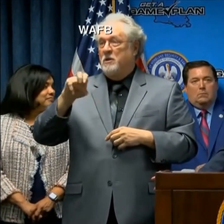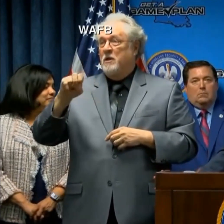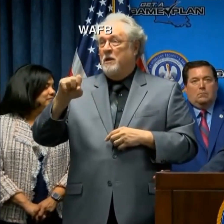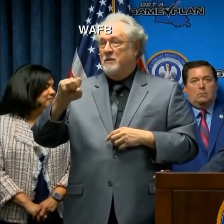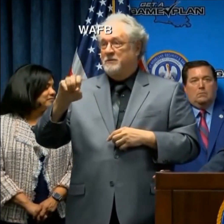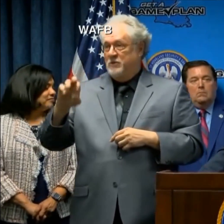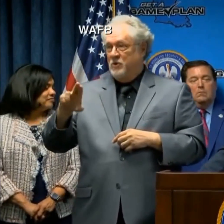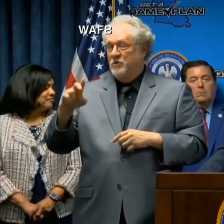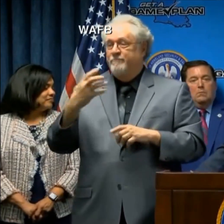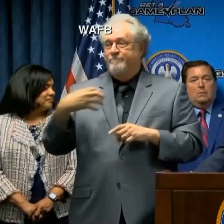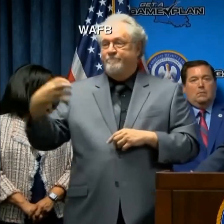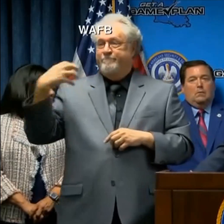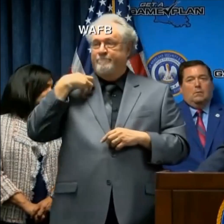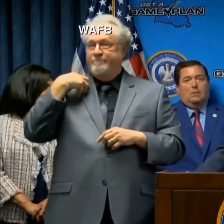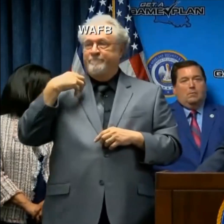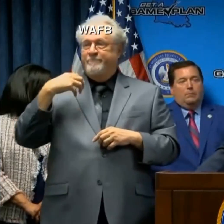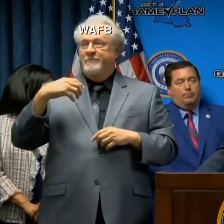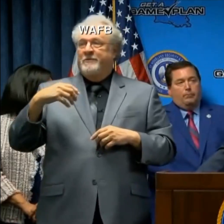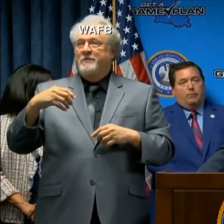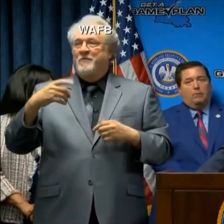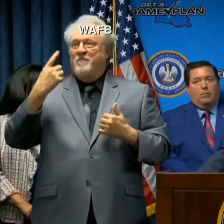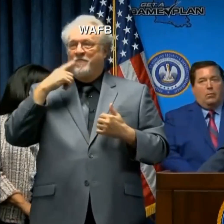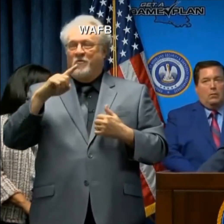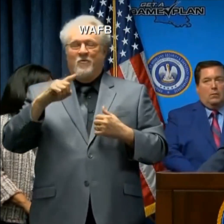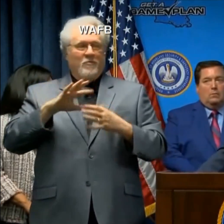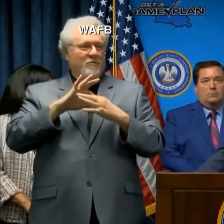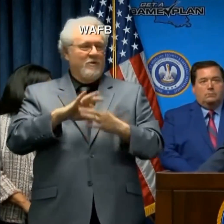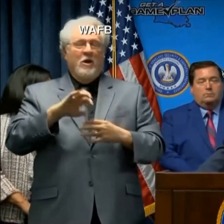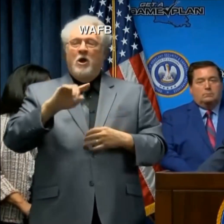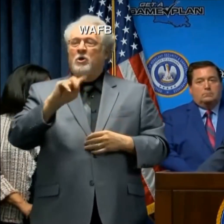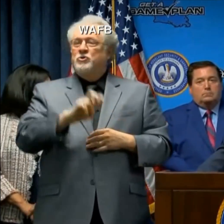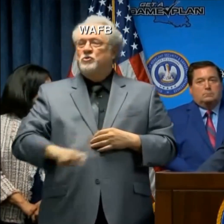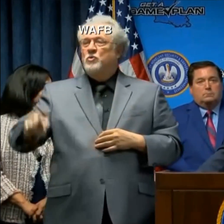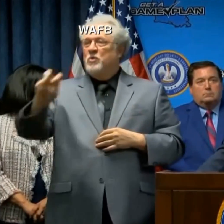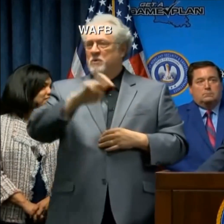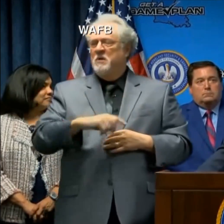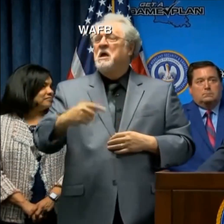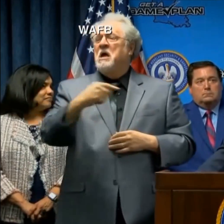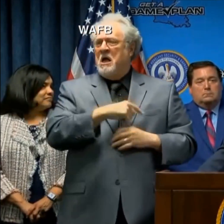state's chief officer with respect to tourism he can give you all the latest